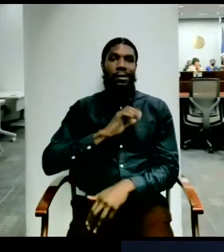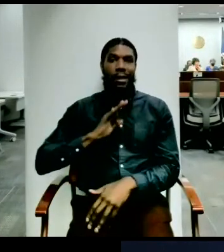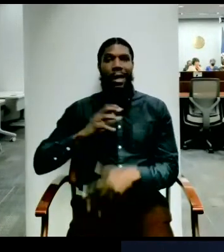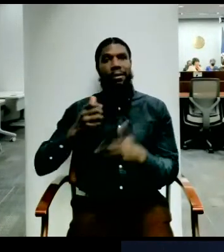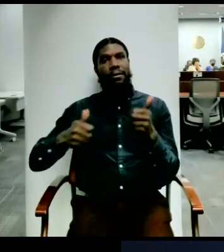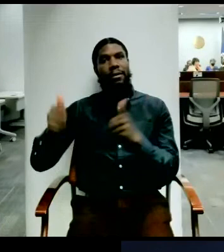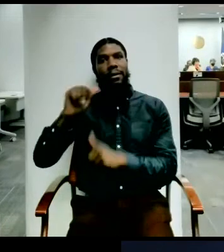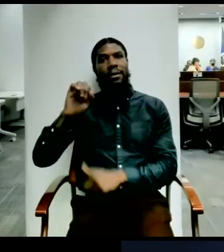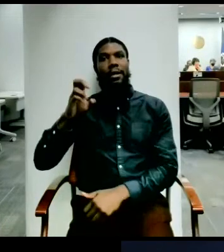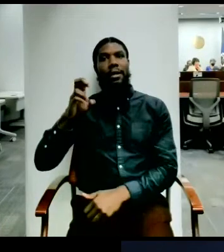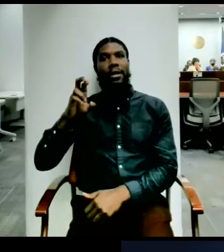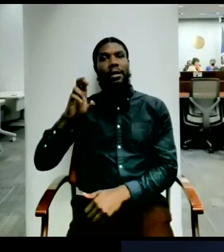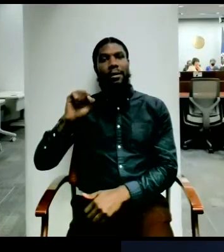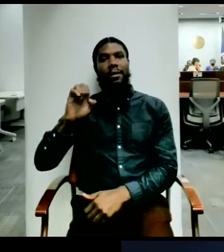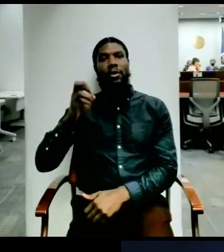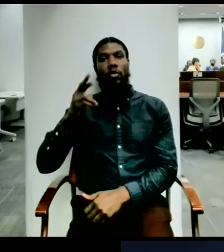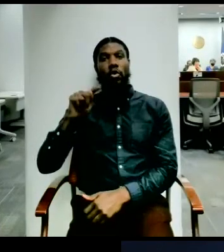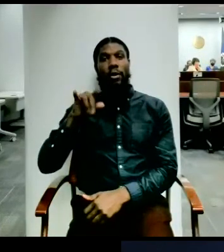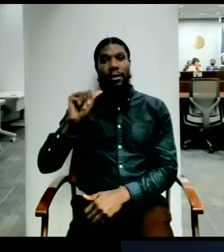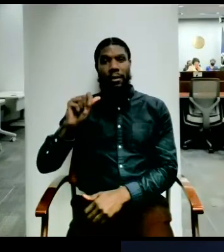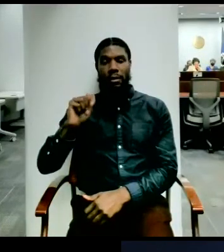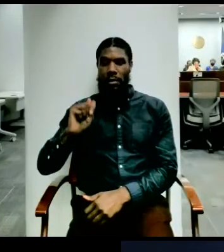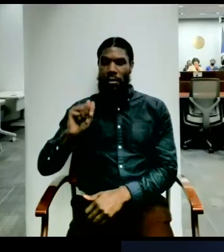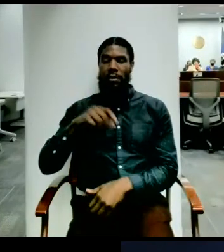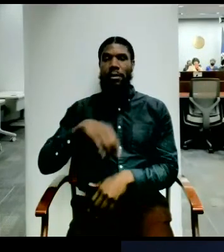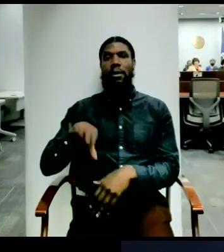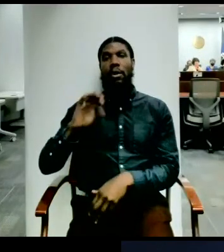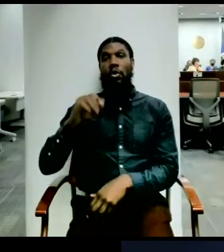Office of legal council as well as Office of general council represented here today.